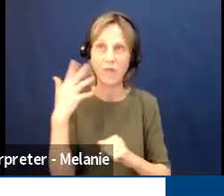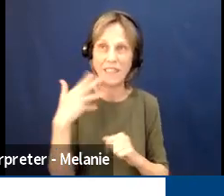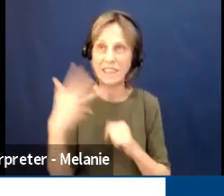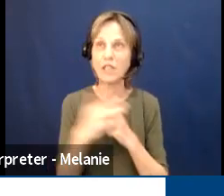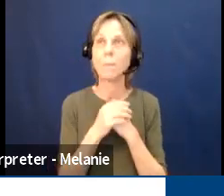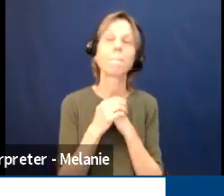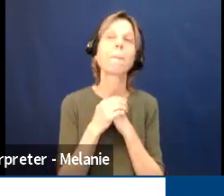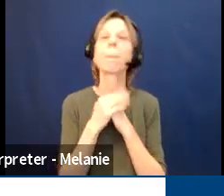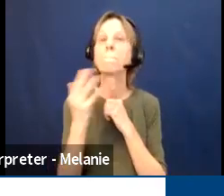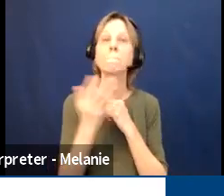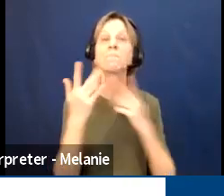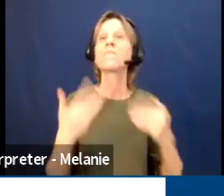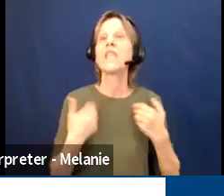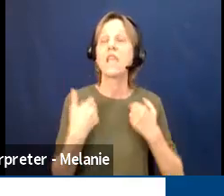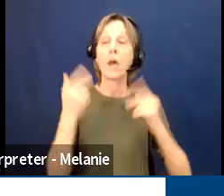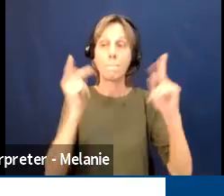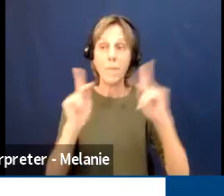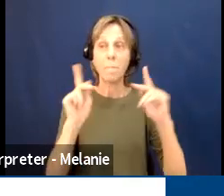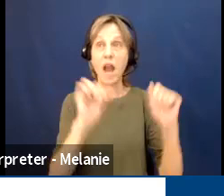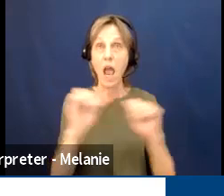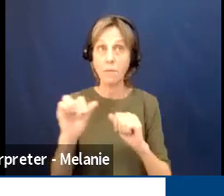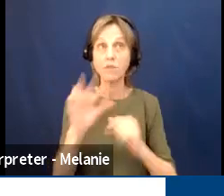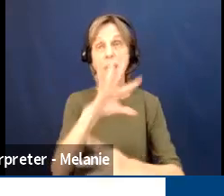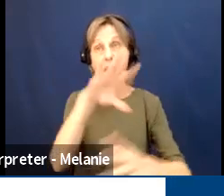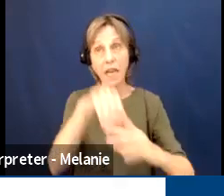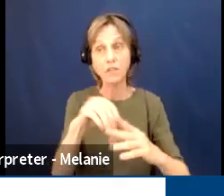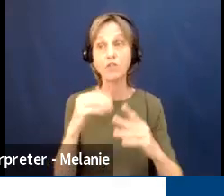but the young people were able to engage with community members in a way that got